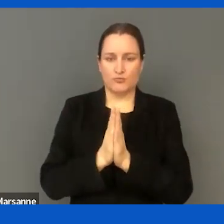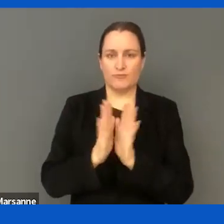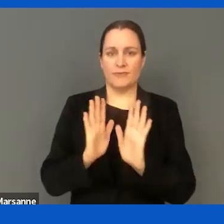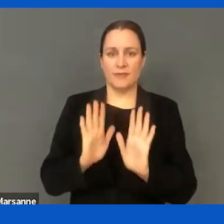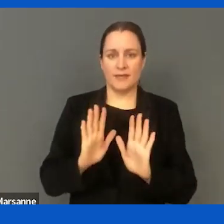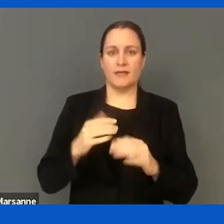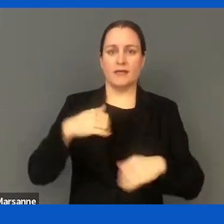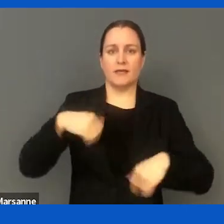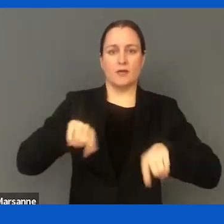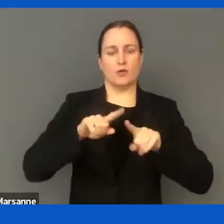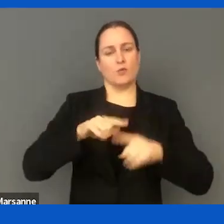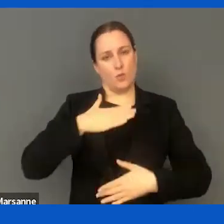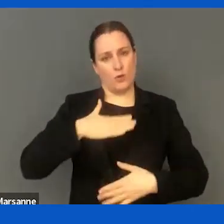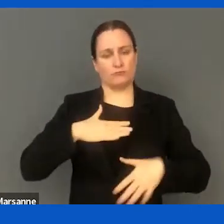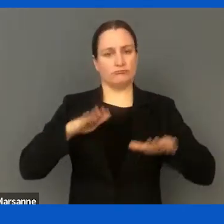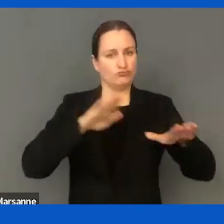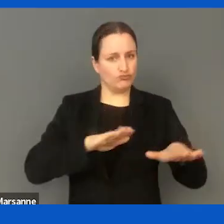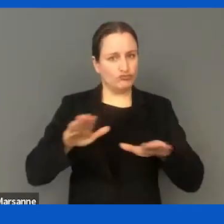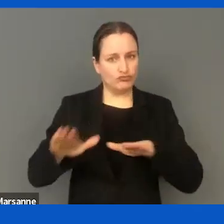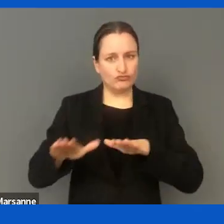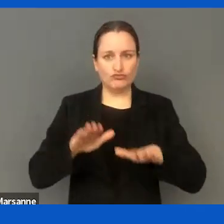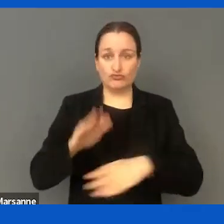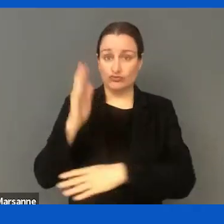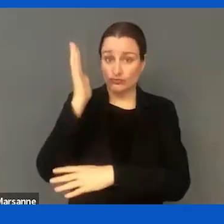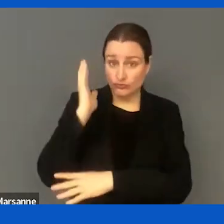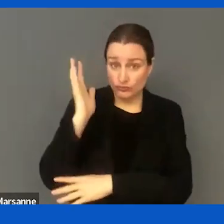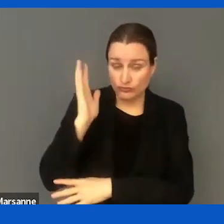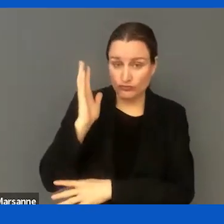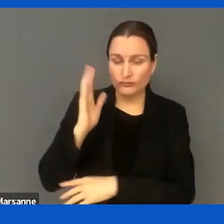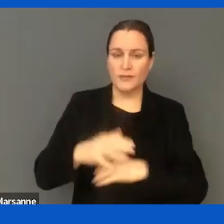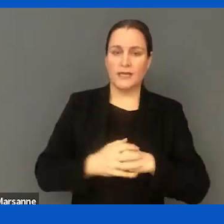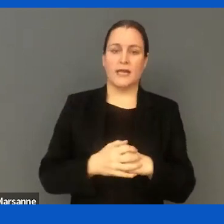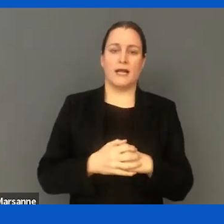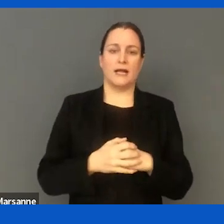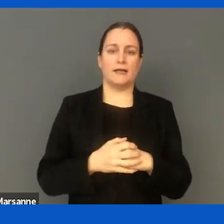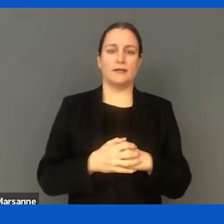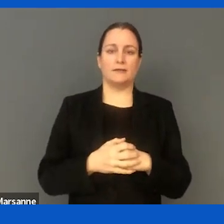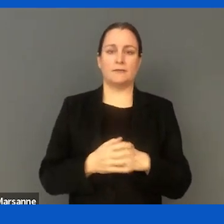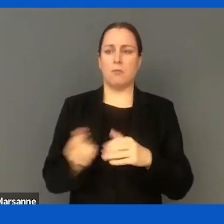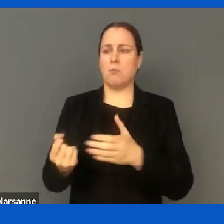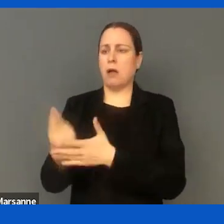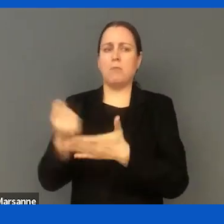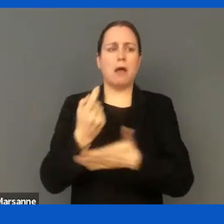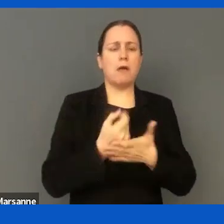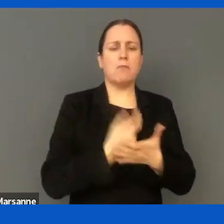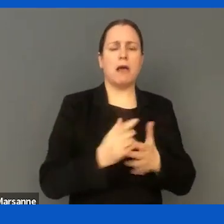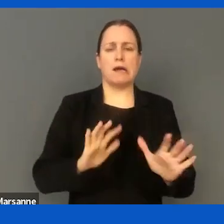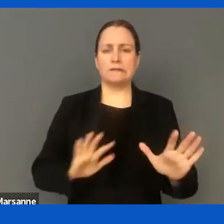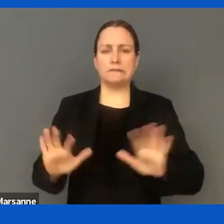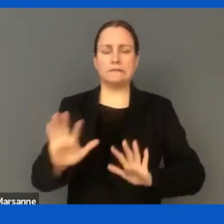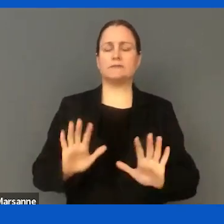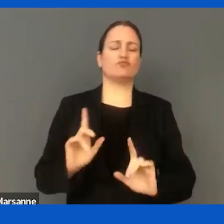idea. And all, I want to make sure this stays an EU discussion or European discussion, because we